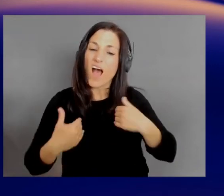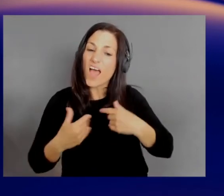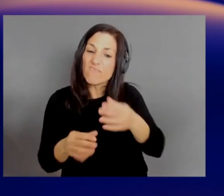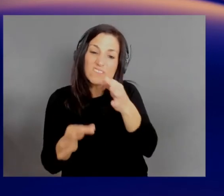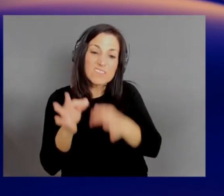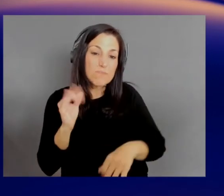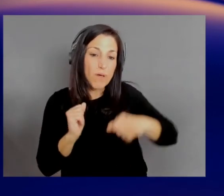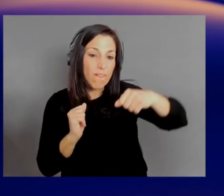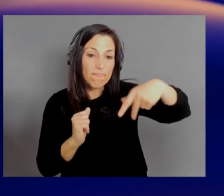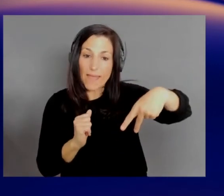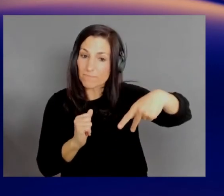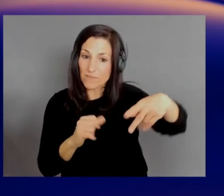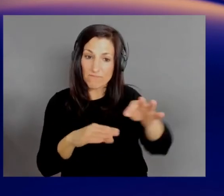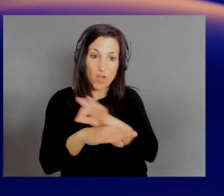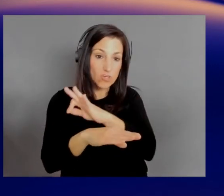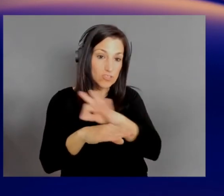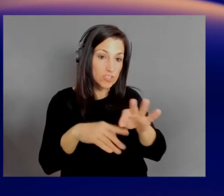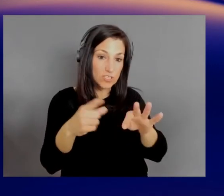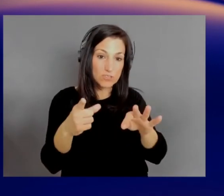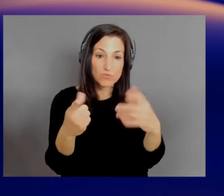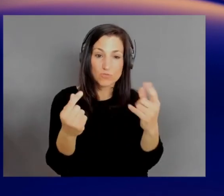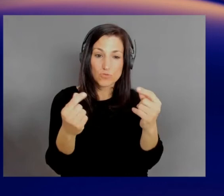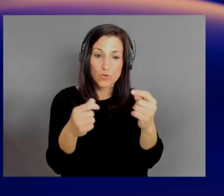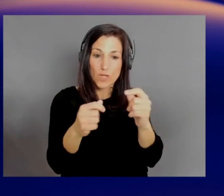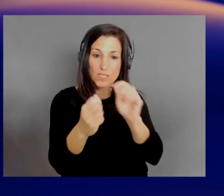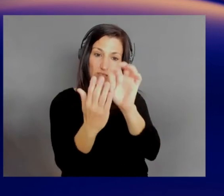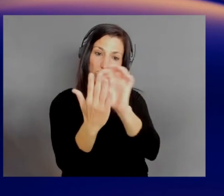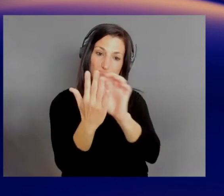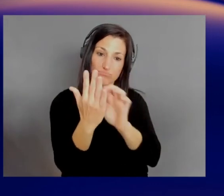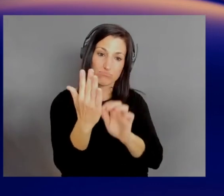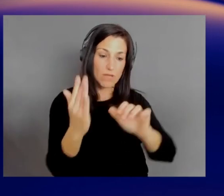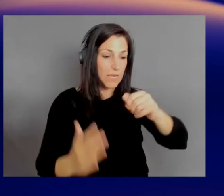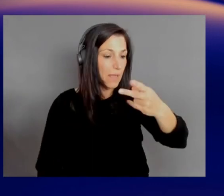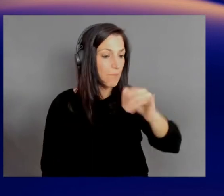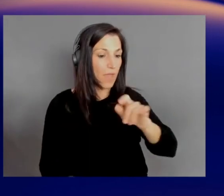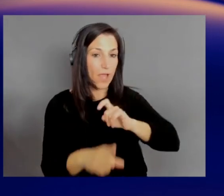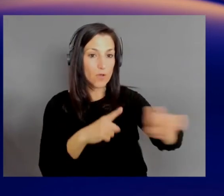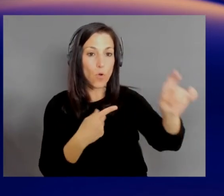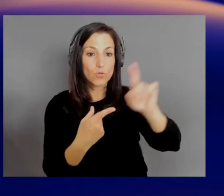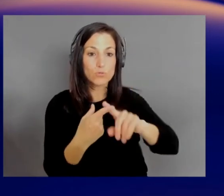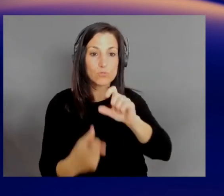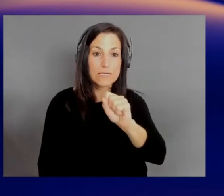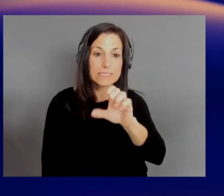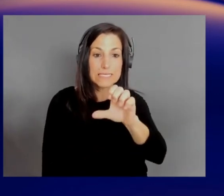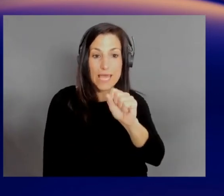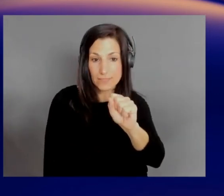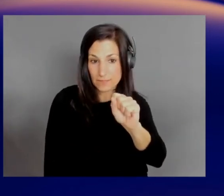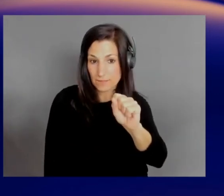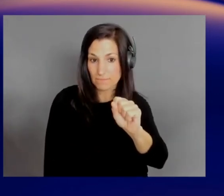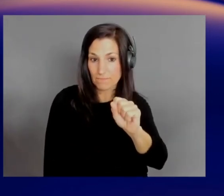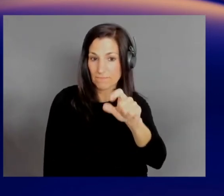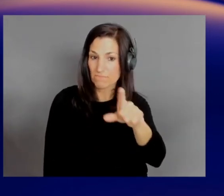All it's doing is making an API call into SES. This is straight off of our documentation,